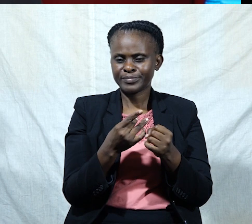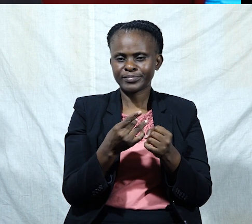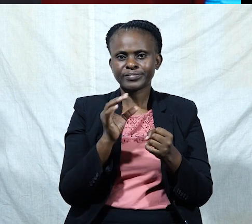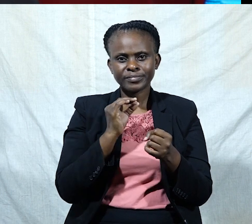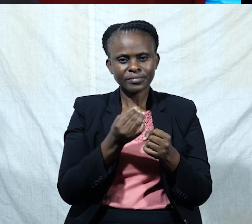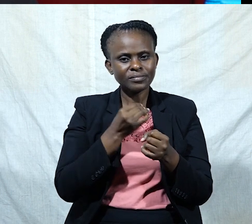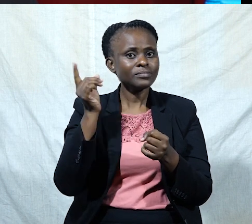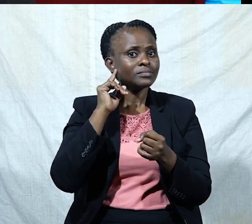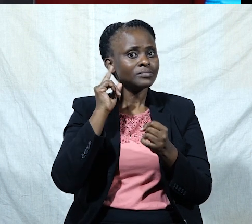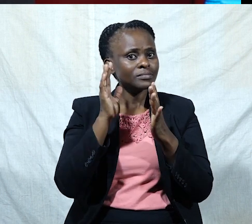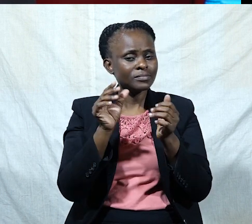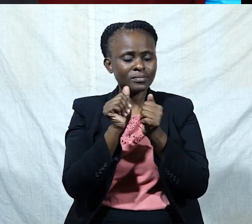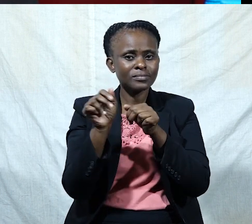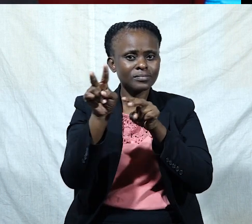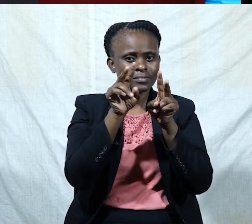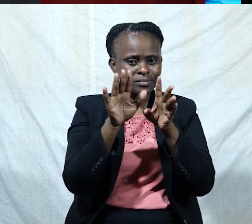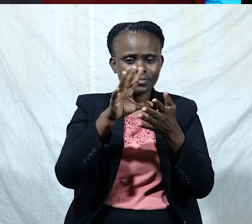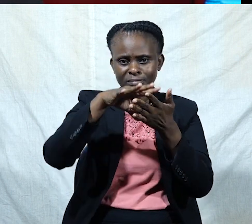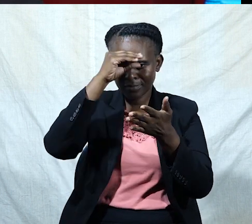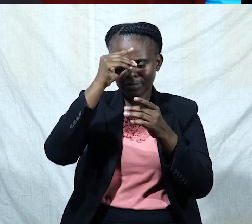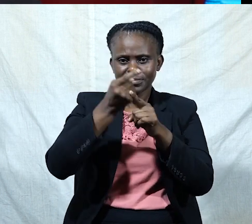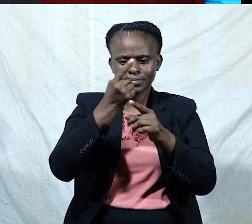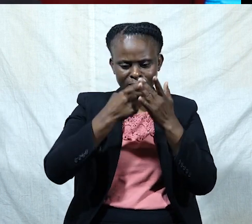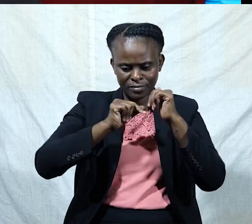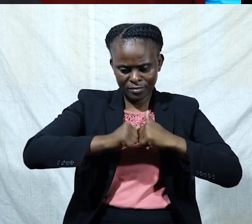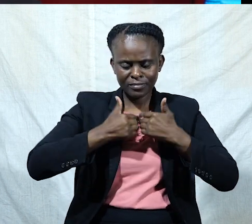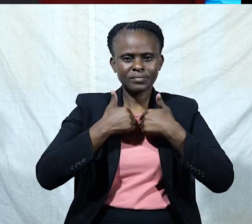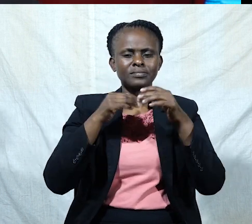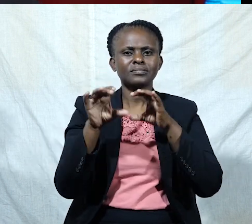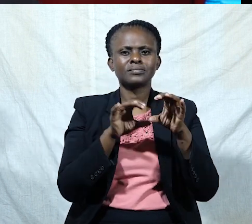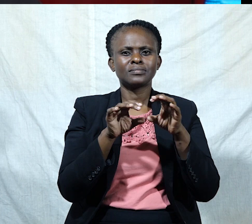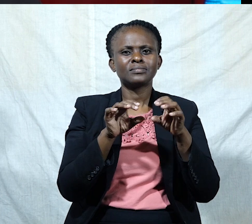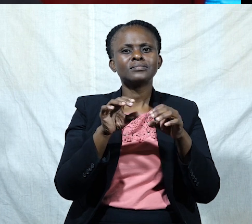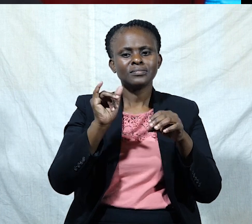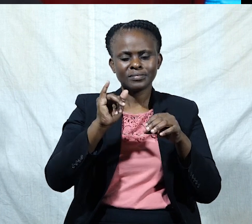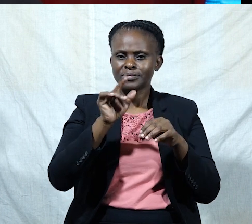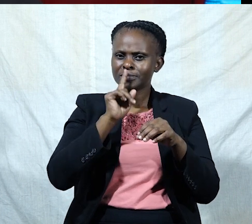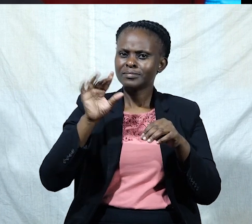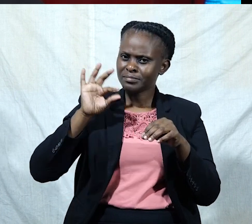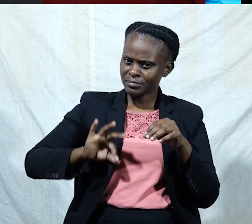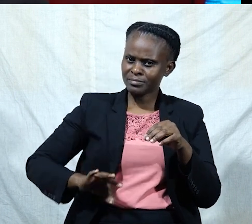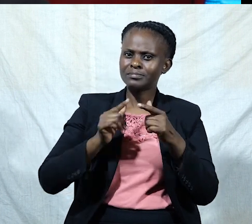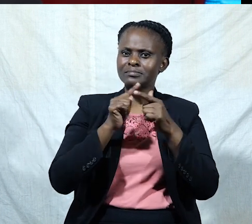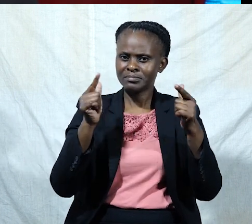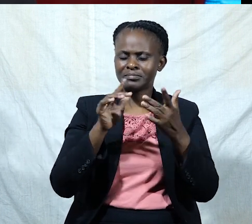our listeners and our viewers to learn from what we have done. I think that it has benefited a great deal in ensuring that